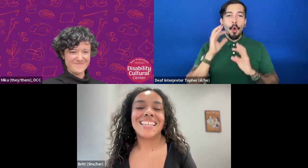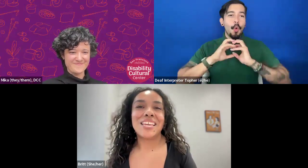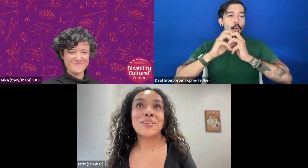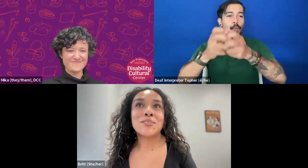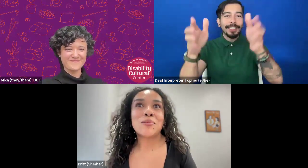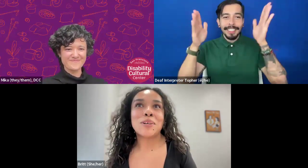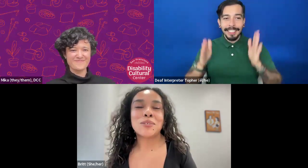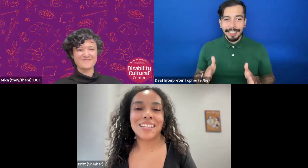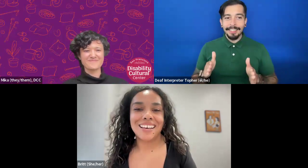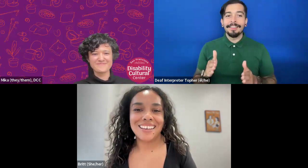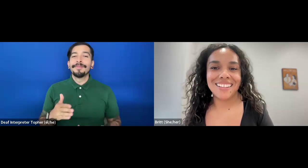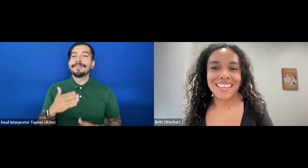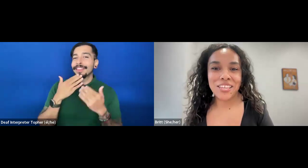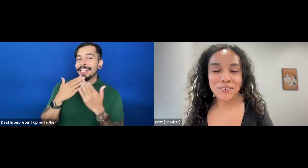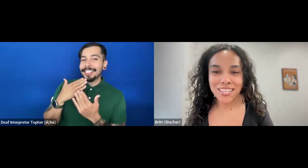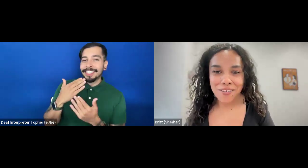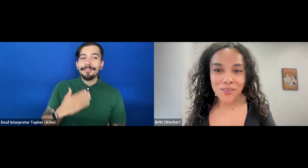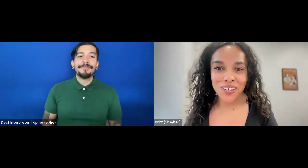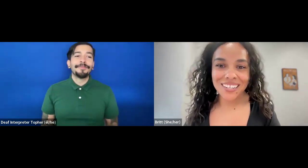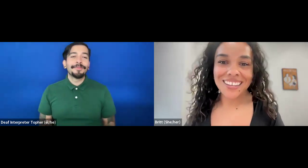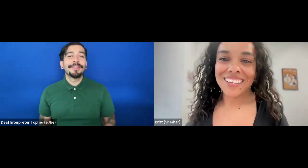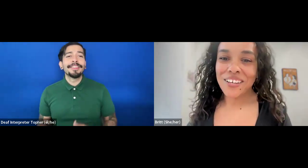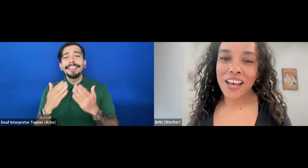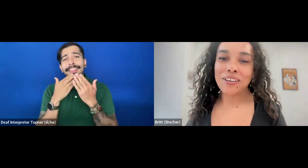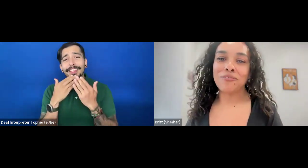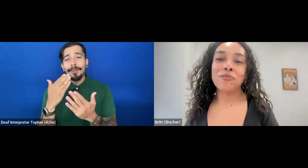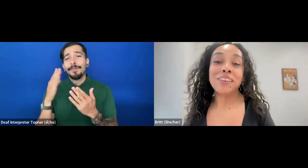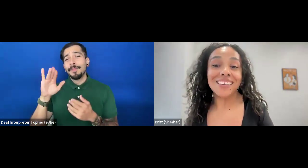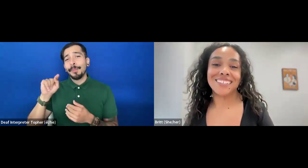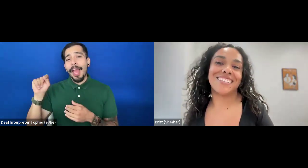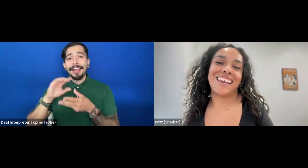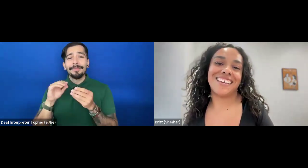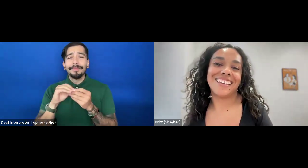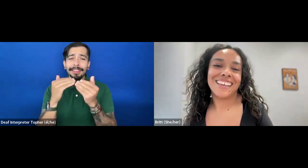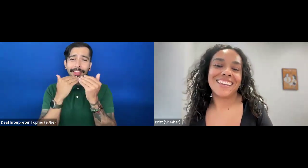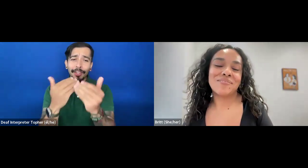[BRITTANIE HERNANDEZ-WILSON] Thank you so much, Mika, and thank you to everyone, uh, for being here today.